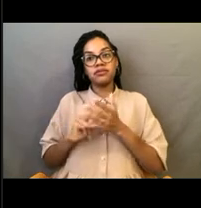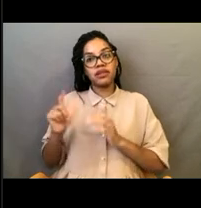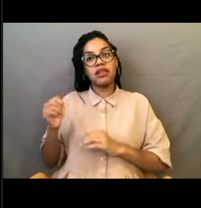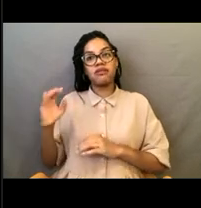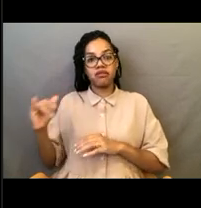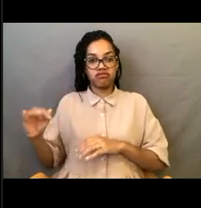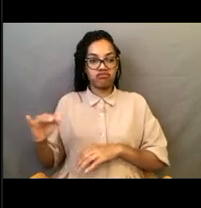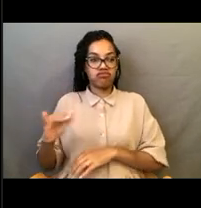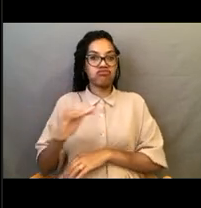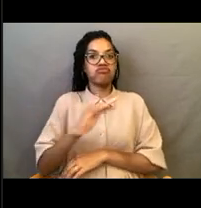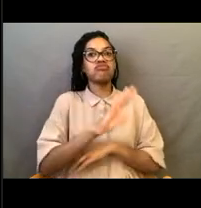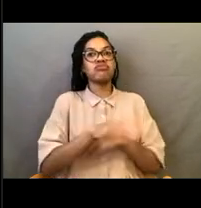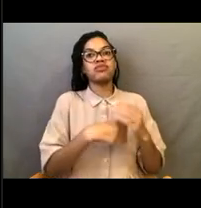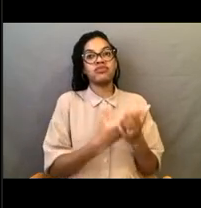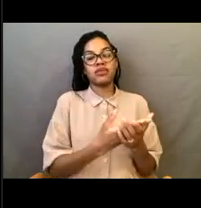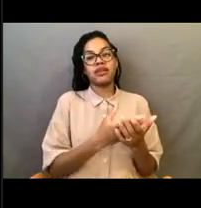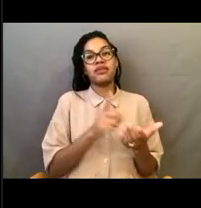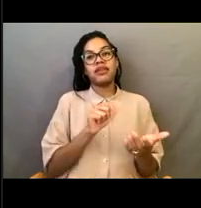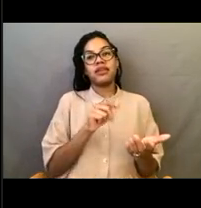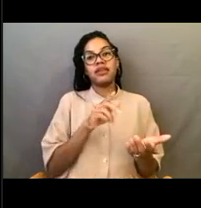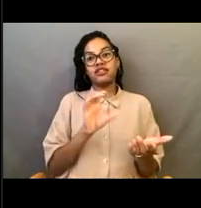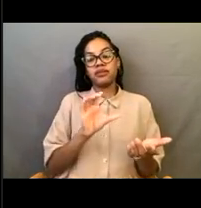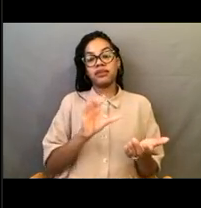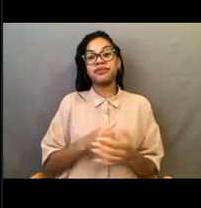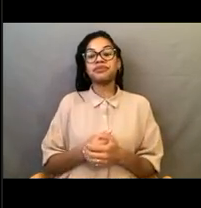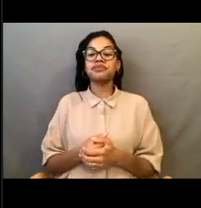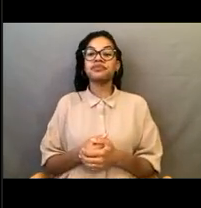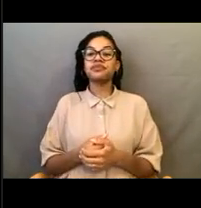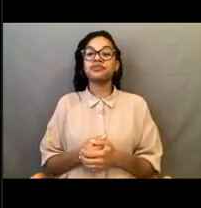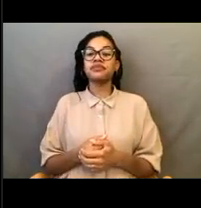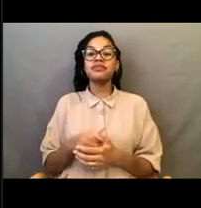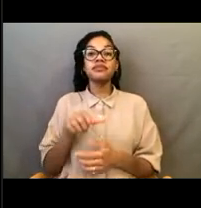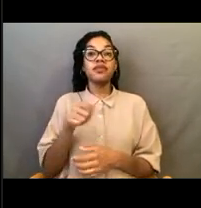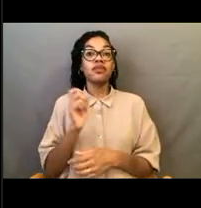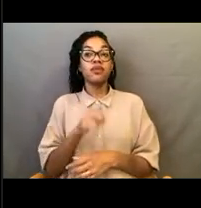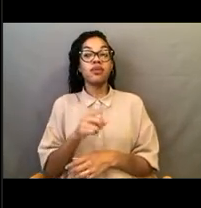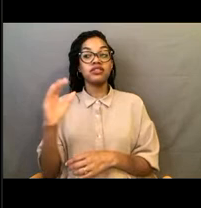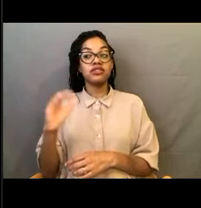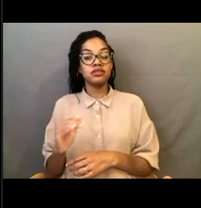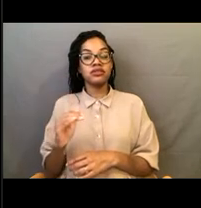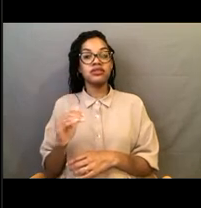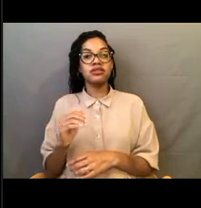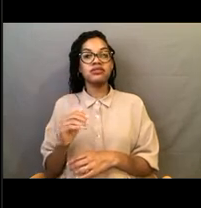[Grace] Excellent. And then one more question that came in about the ROV, from Jennifer. And Jennifer is just wondering,